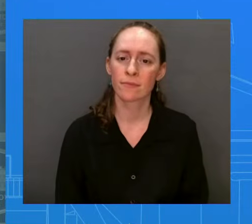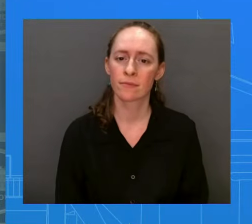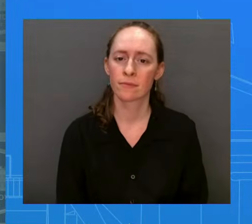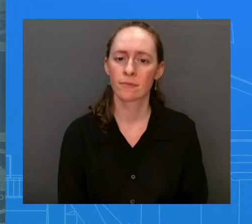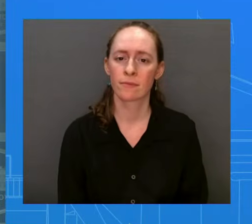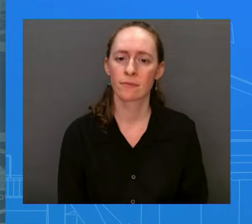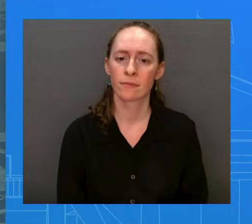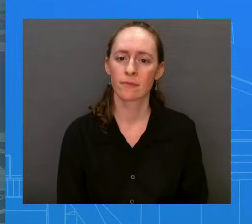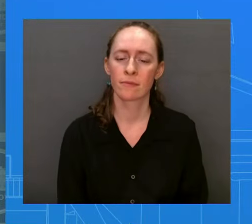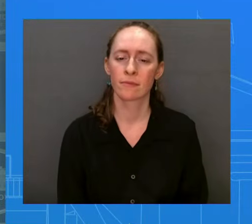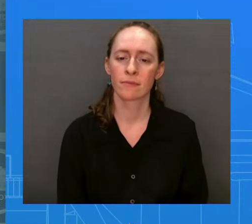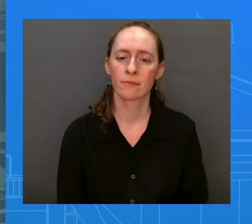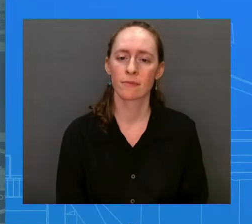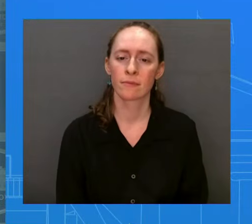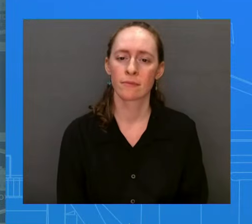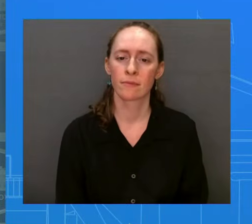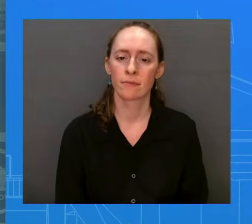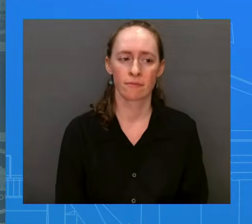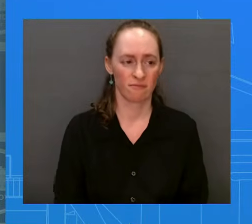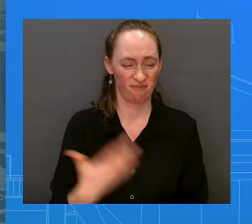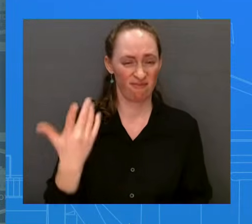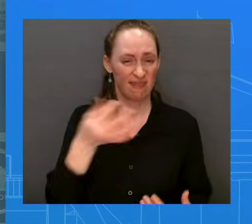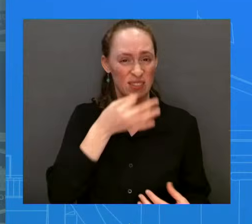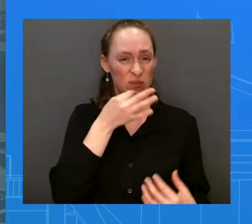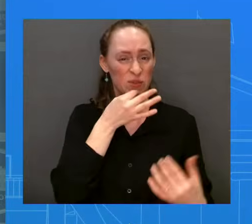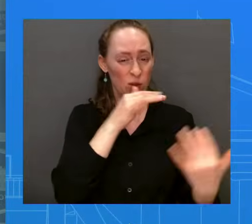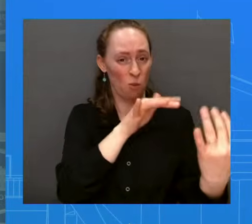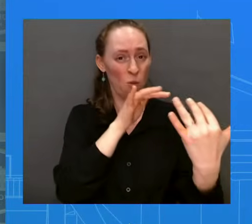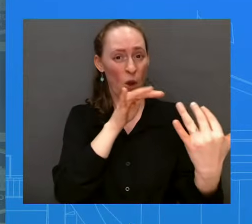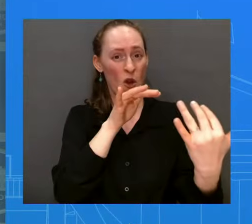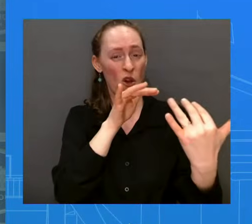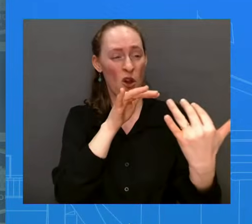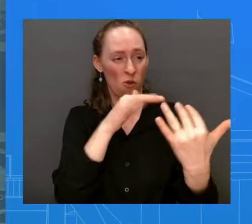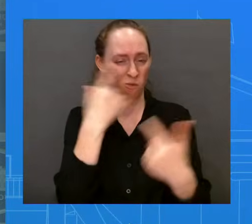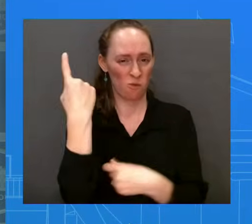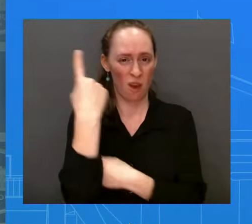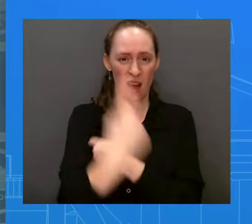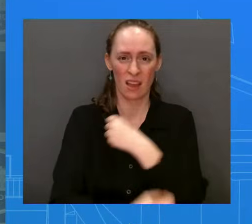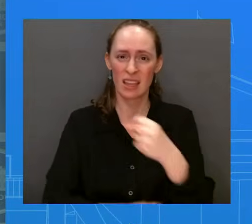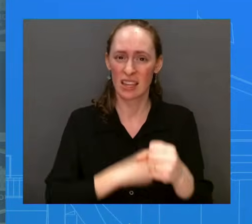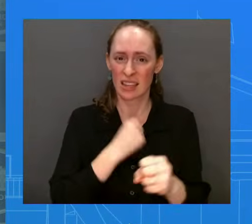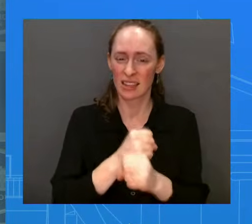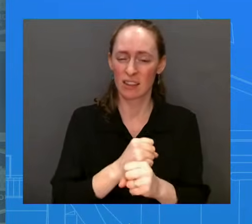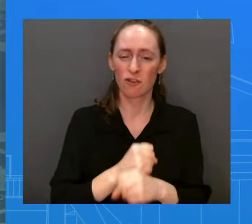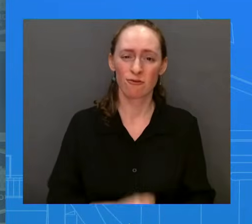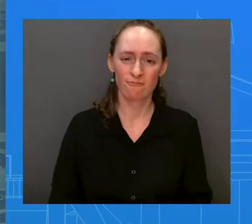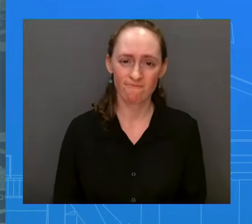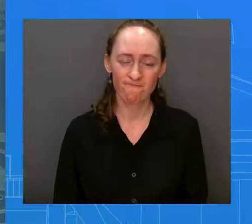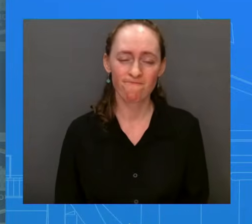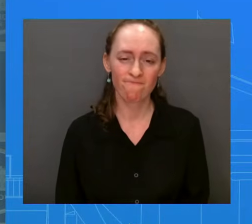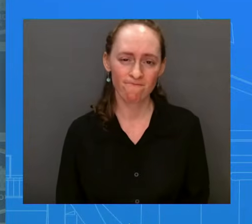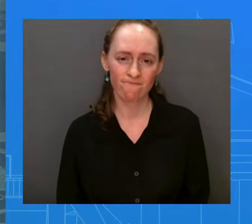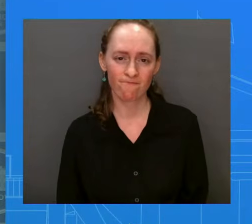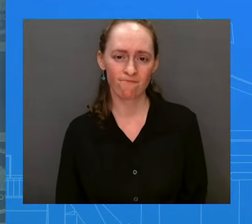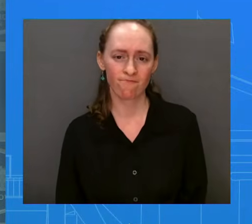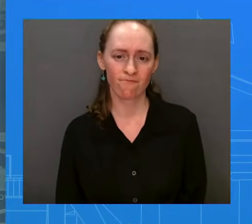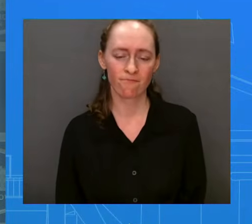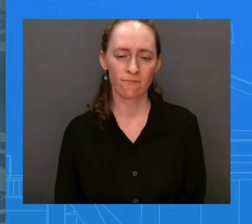Poland has been a strident ally, a tremendous supporter of Ukraine,